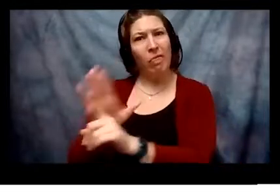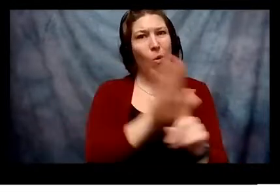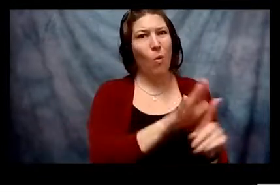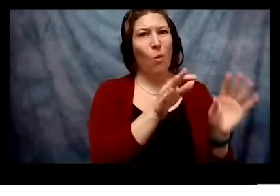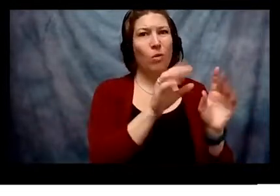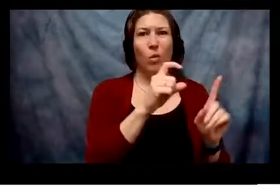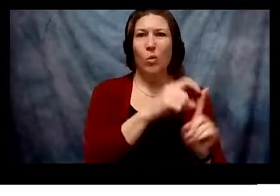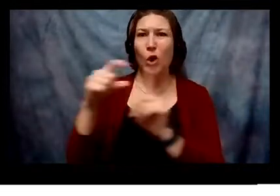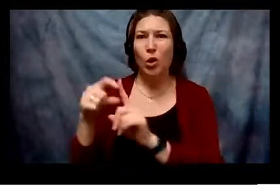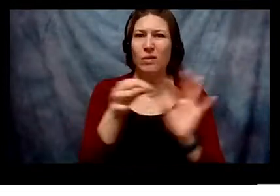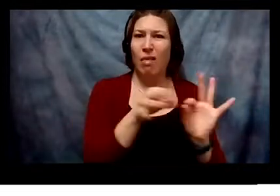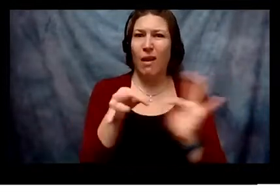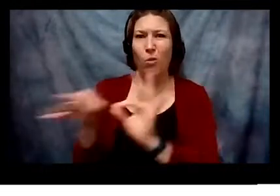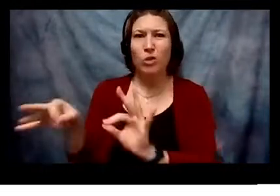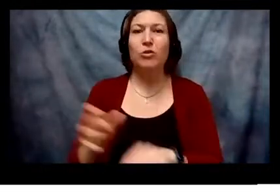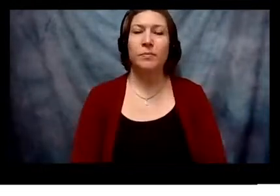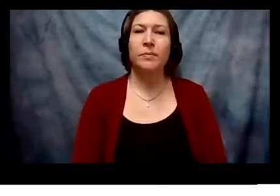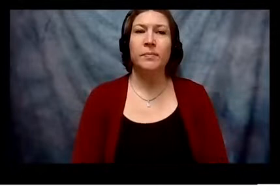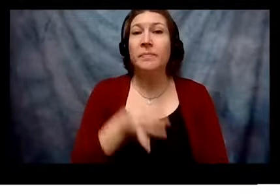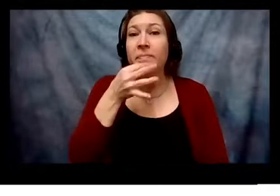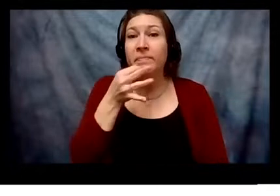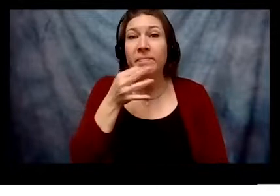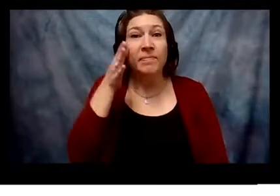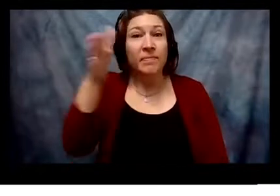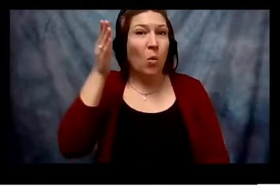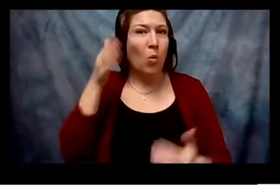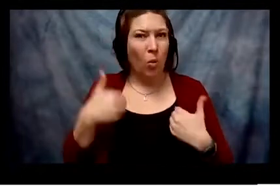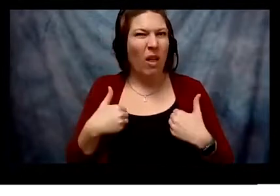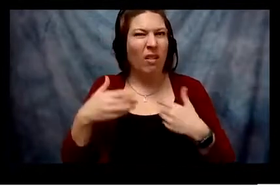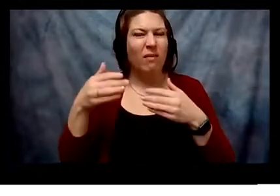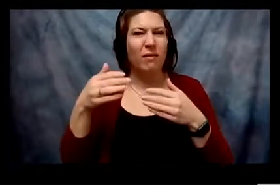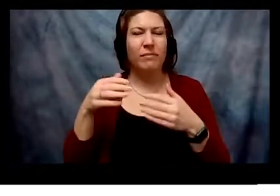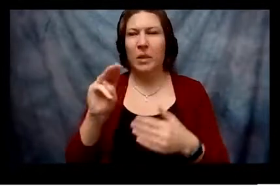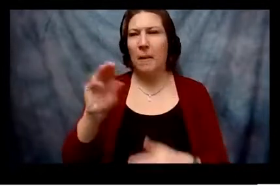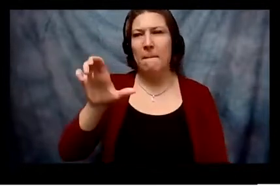In an upcoming session, we offer On March 30th,